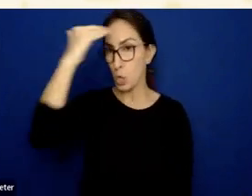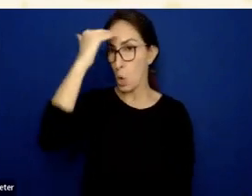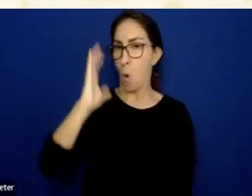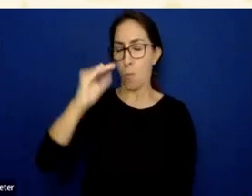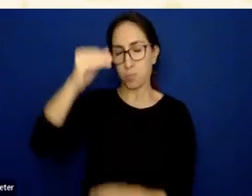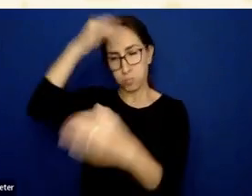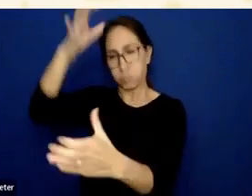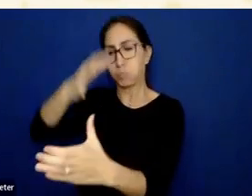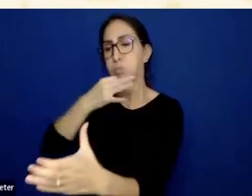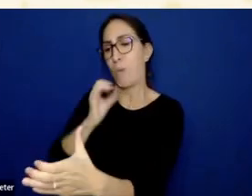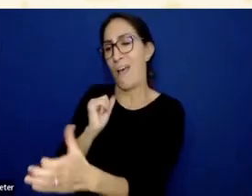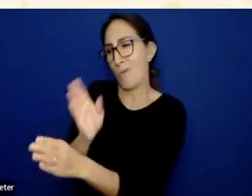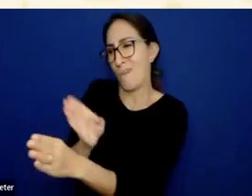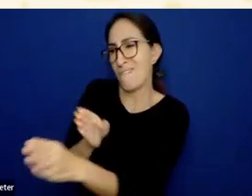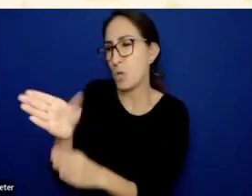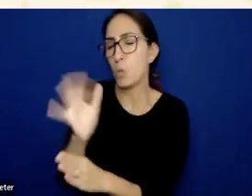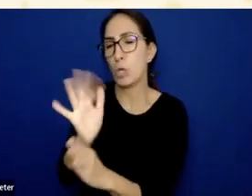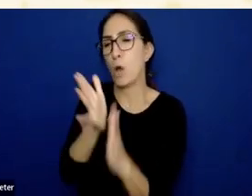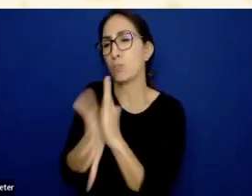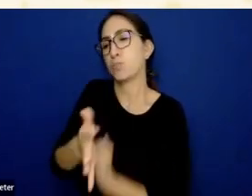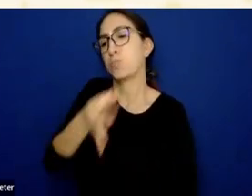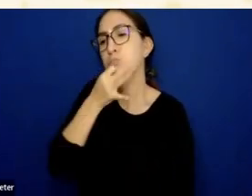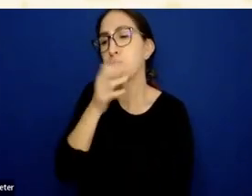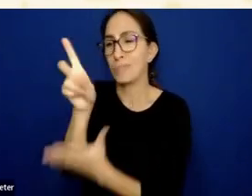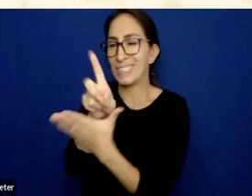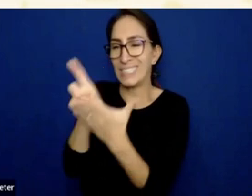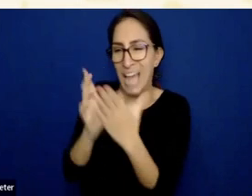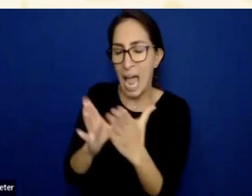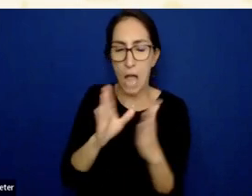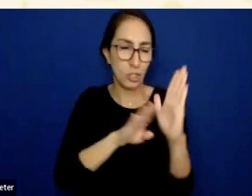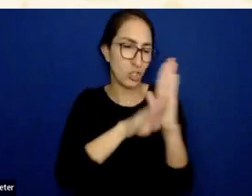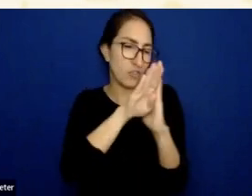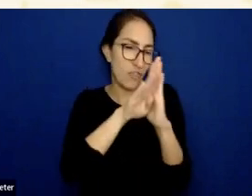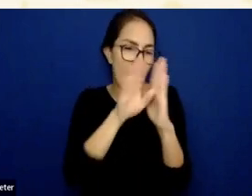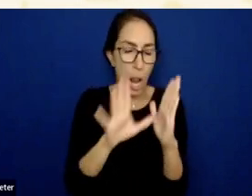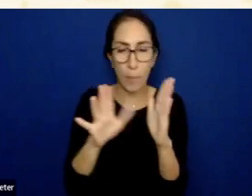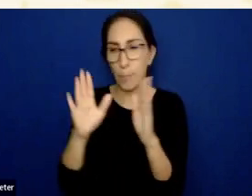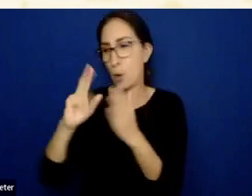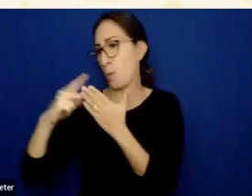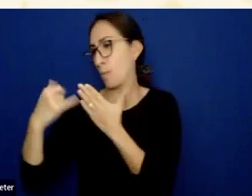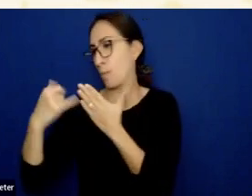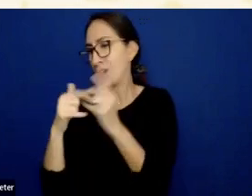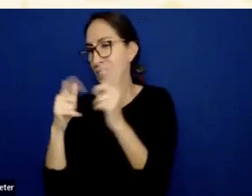We are good designers, we are good developers, project managers, et cetera.